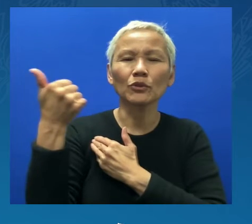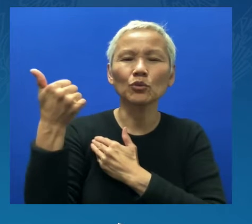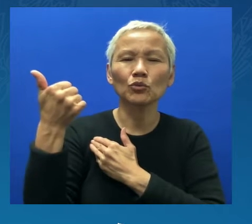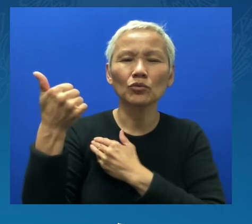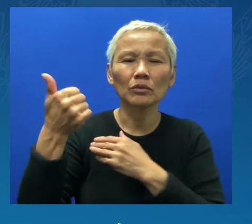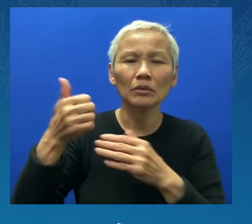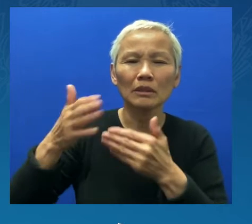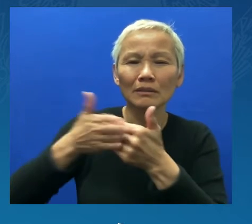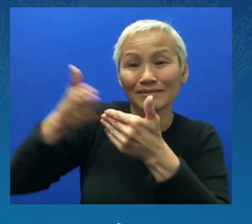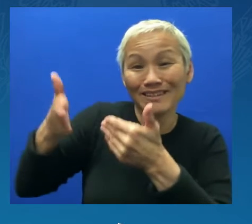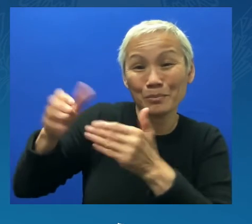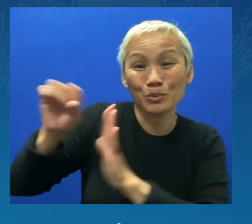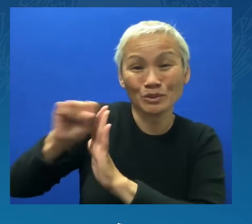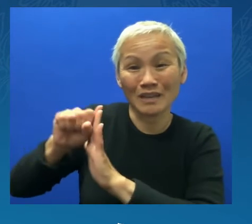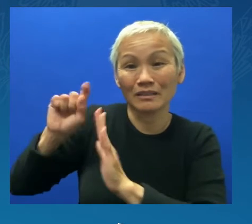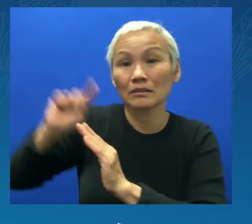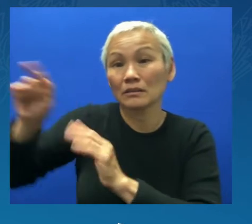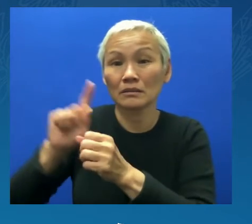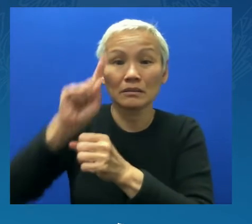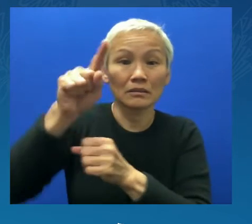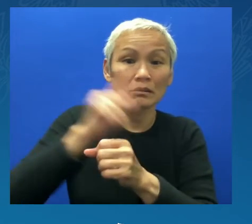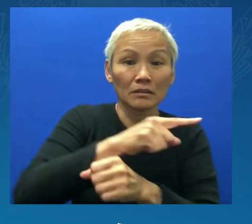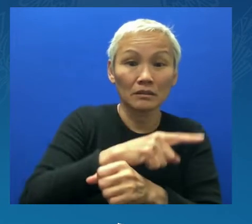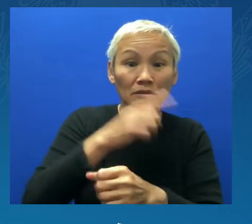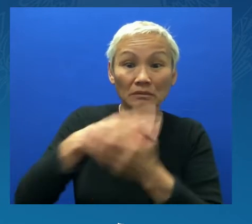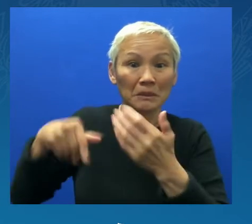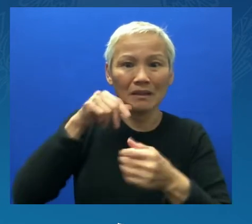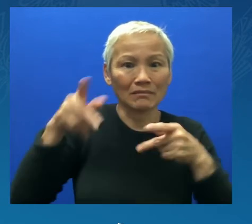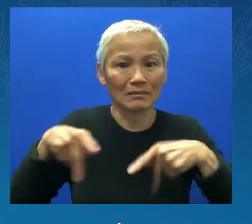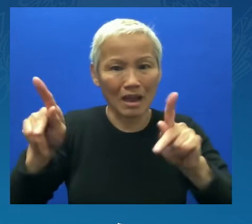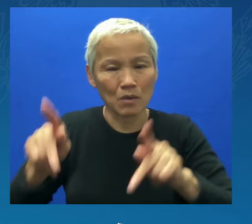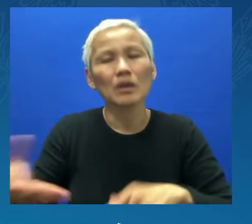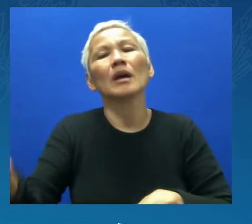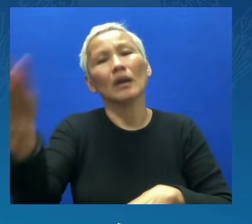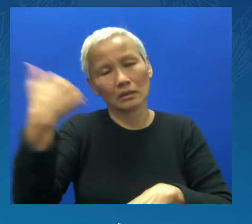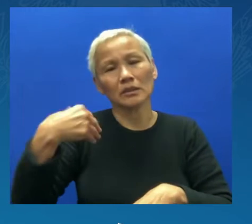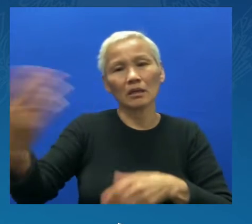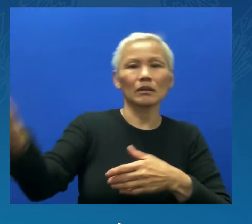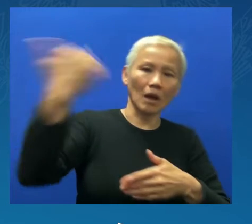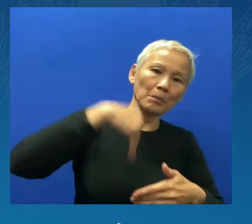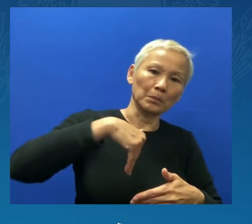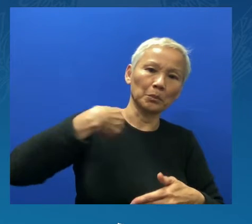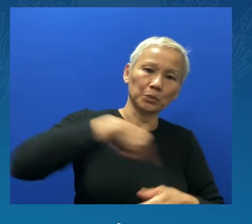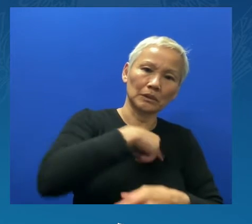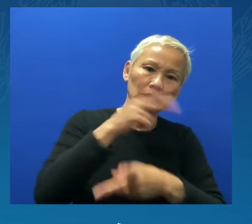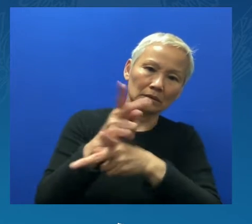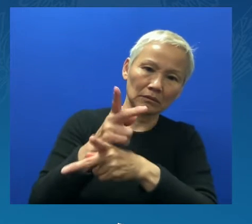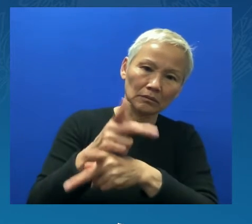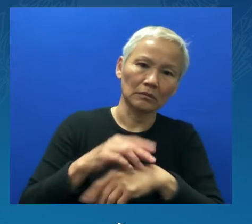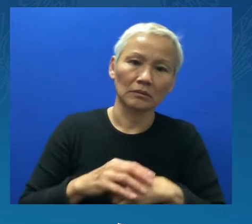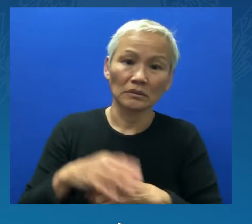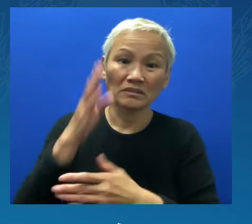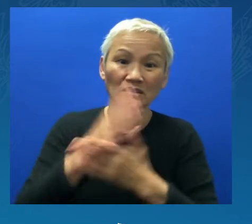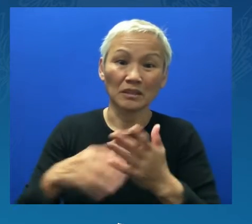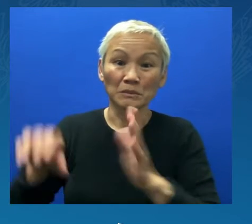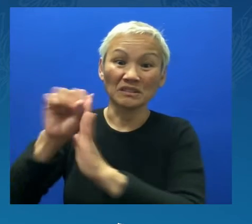and looking out for folks who are fleeing their own state because they need help and you are providing it.